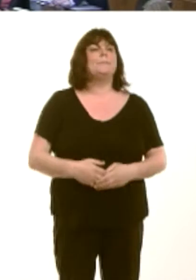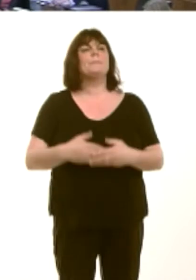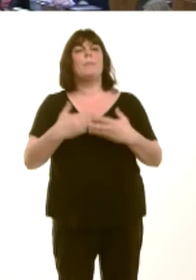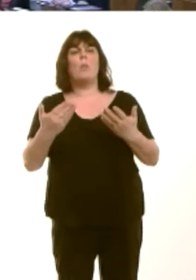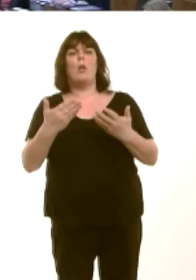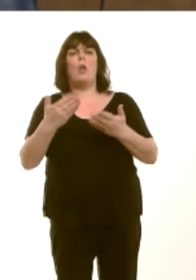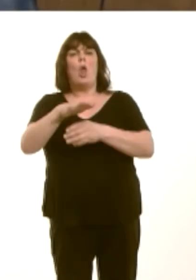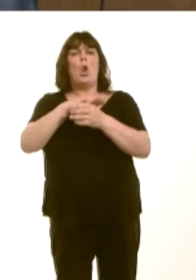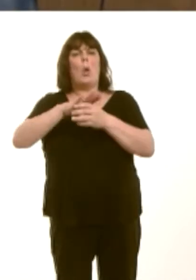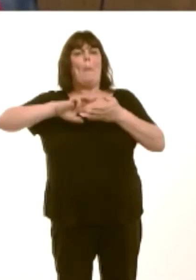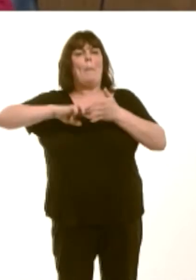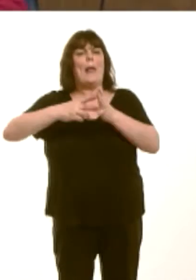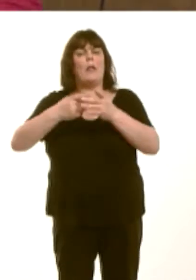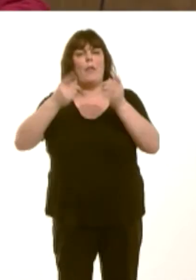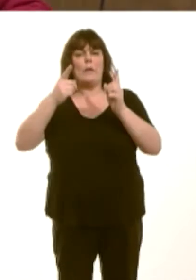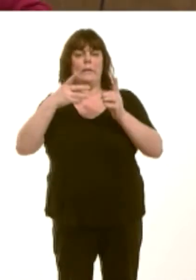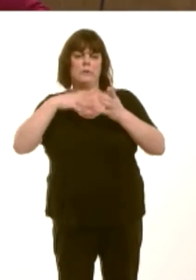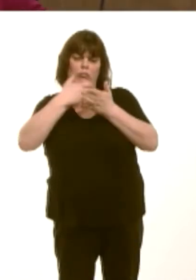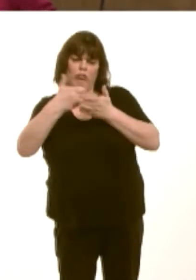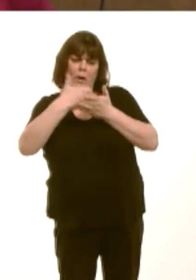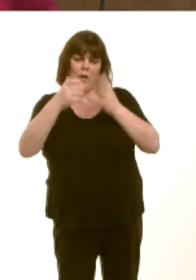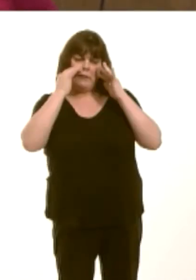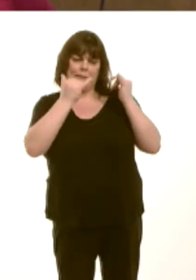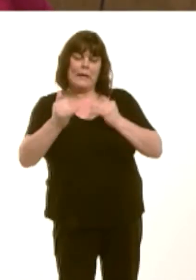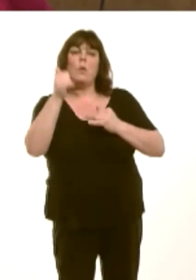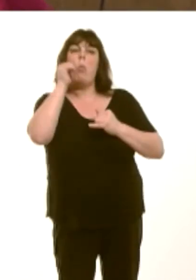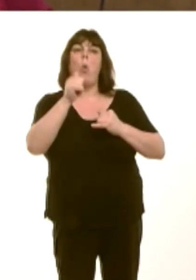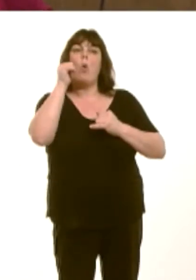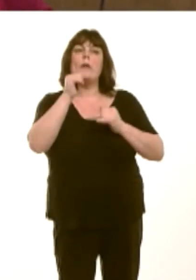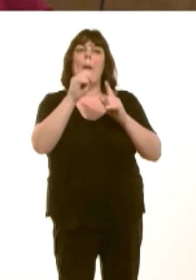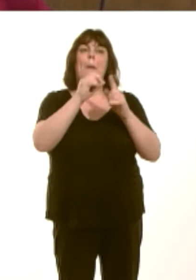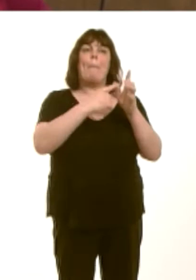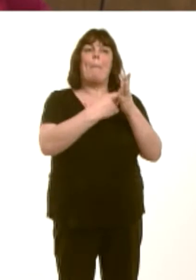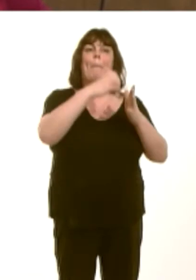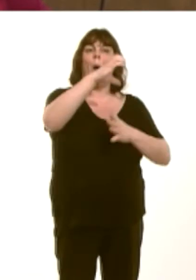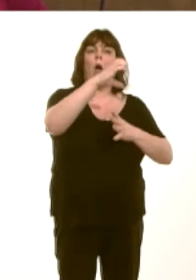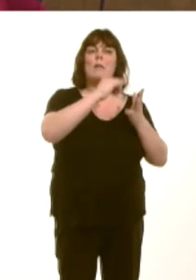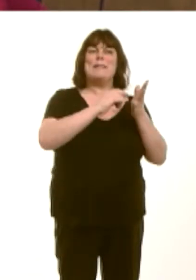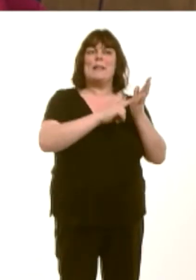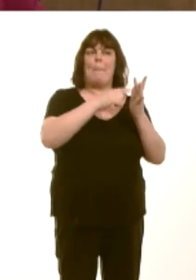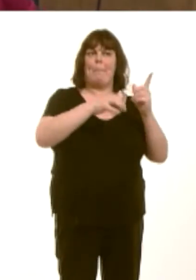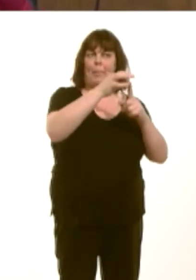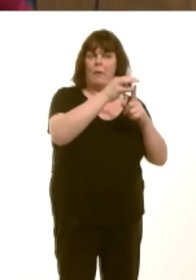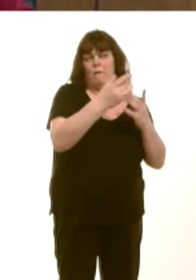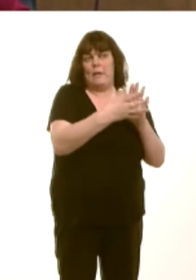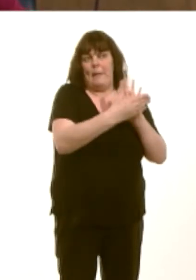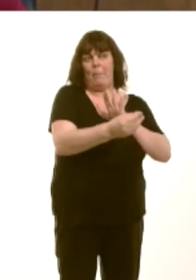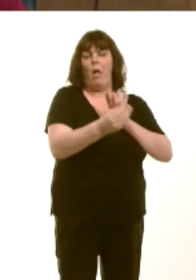undertake regular testing and monitoring of the water at Parc Slip, for example. Itís an old problemóone that Iíve been involved with for more than 10 years, and